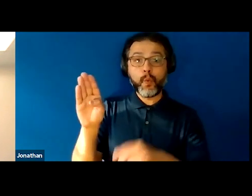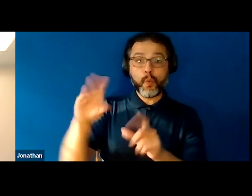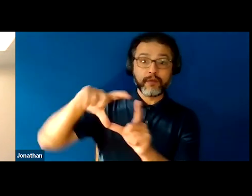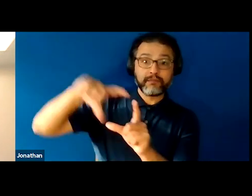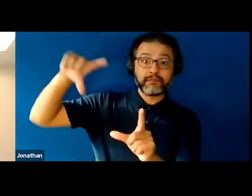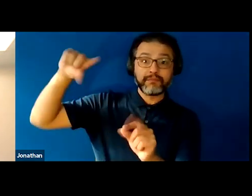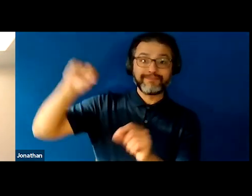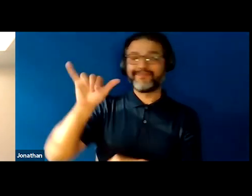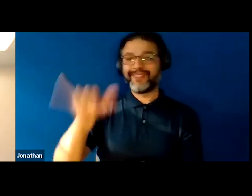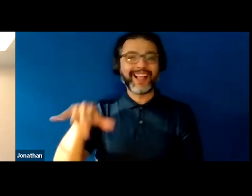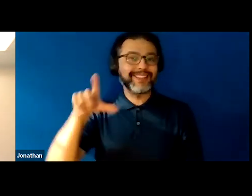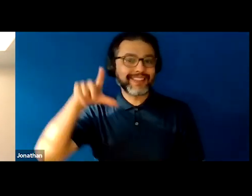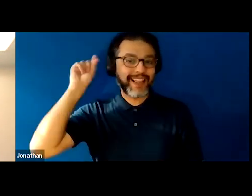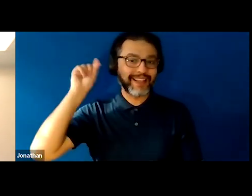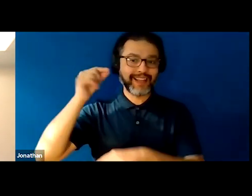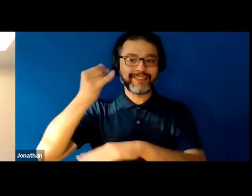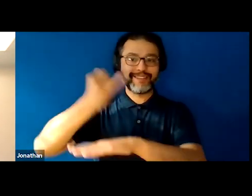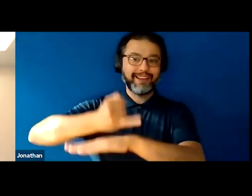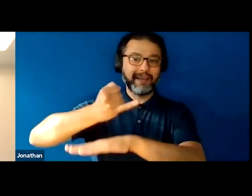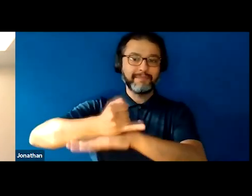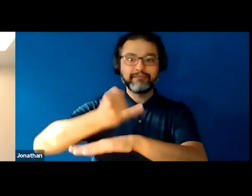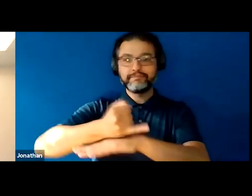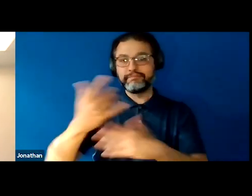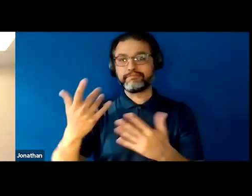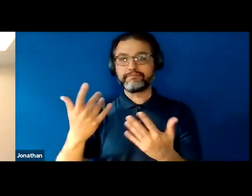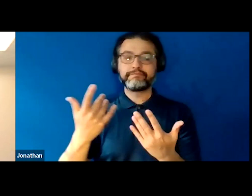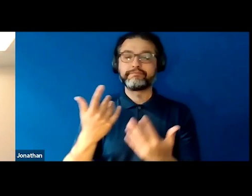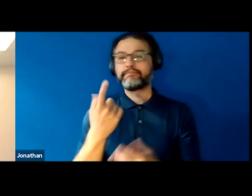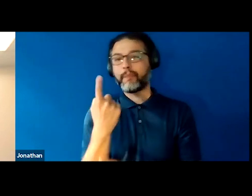And how it sits within the city as a whole: It’s about a mile and a half from the nation’s